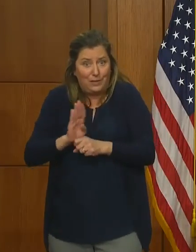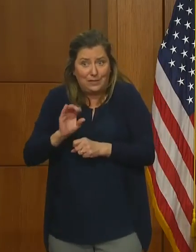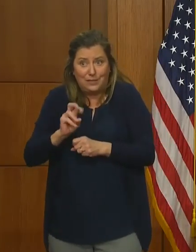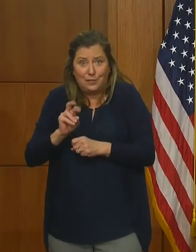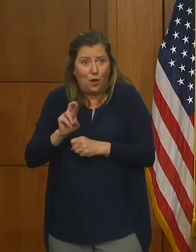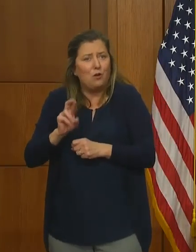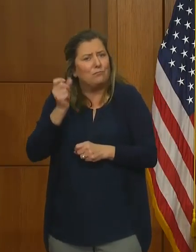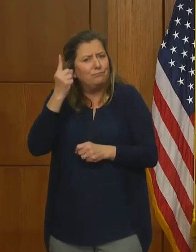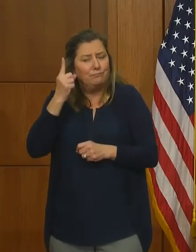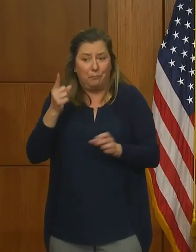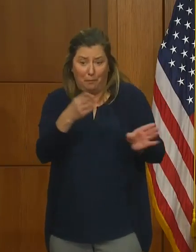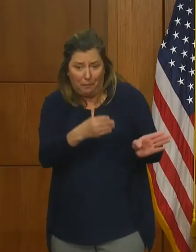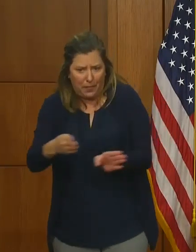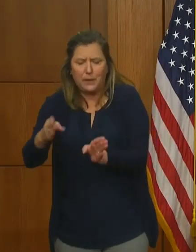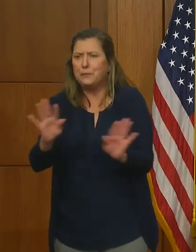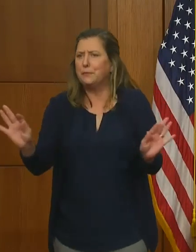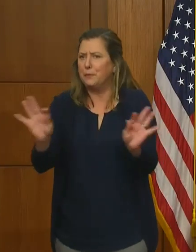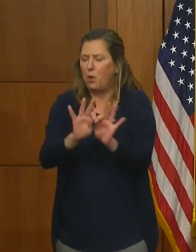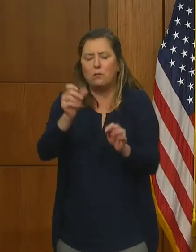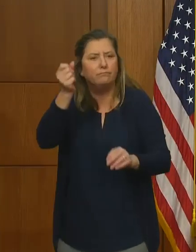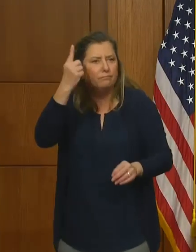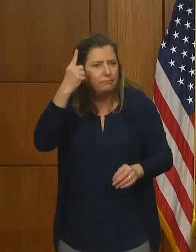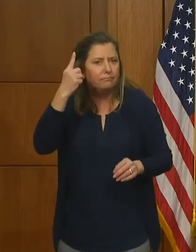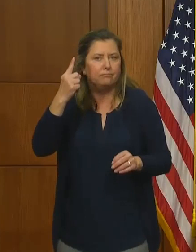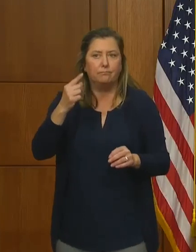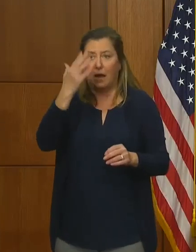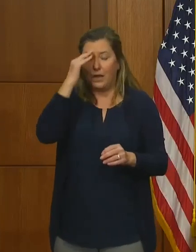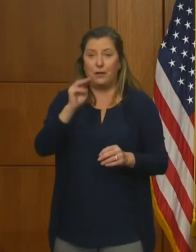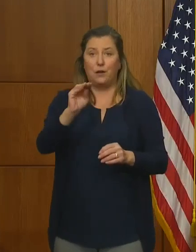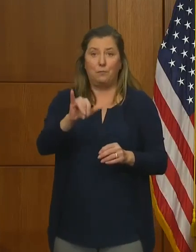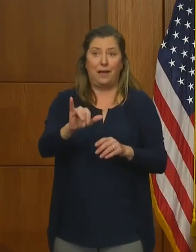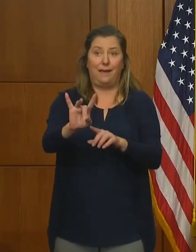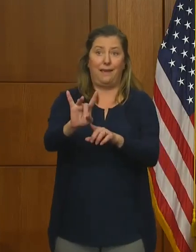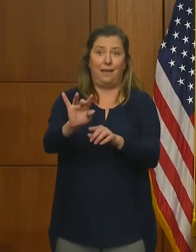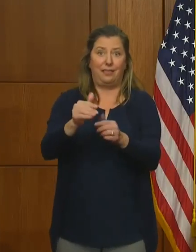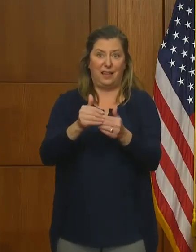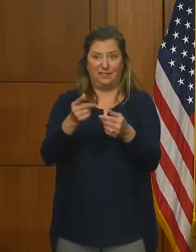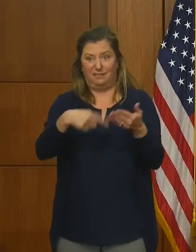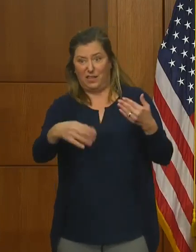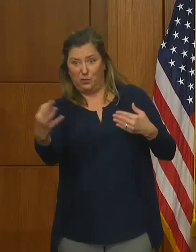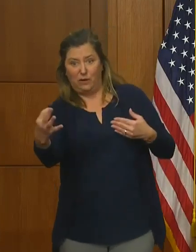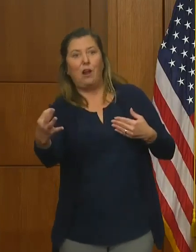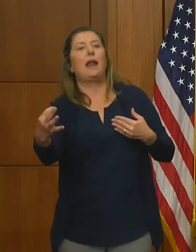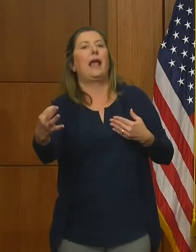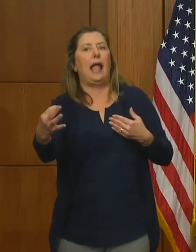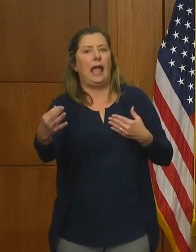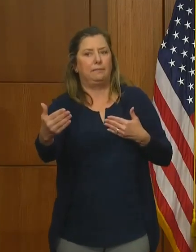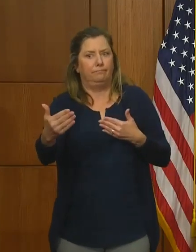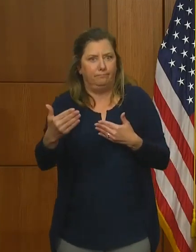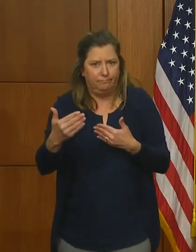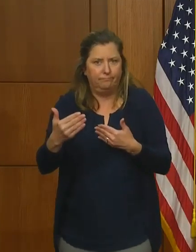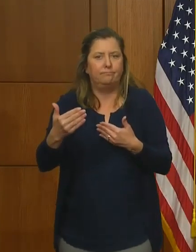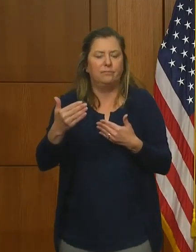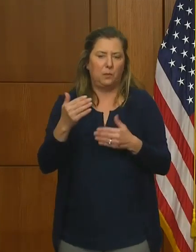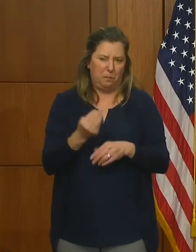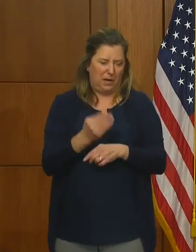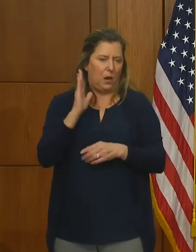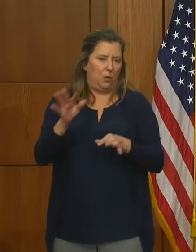AGAIN AS A SMALL BUSINESS OWNER- THAT PLAN IS A VERY IMPORTANT AND- AND WITH THAT